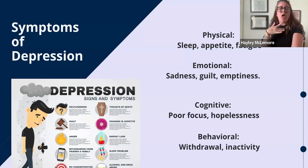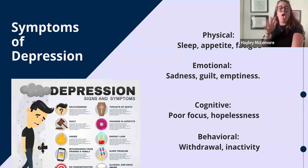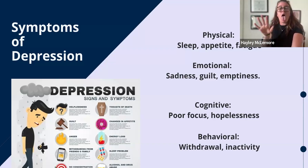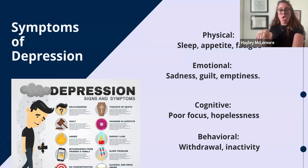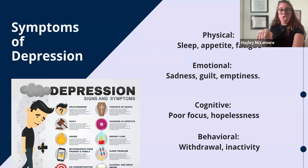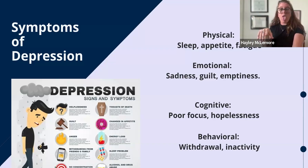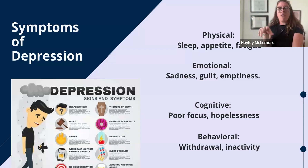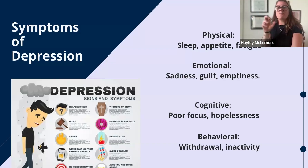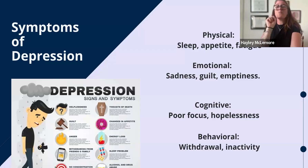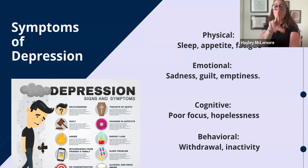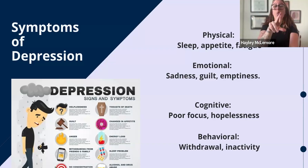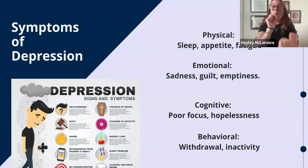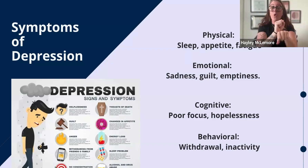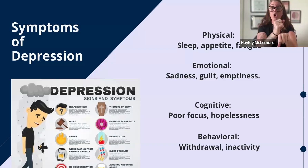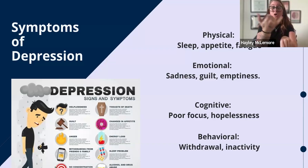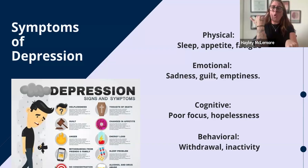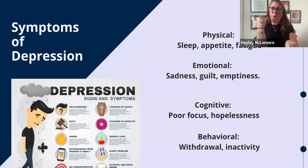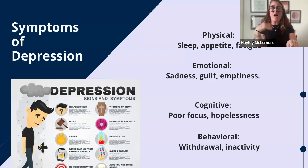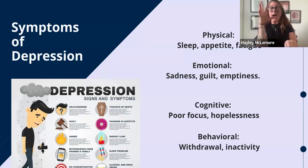There'll be friends that you could call and they don't answer,